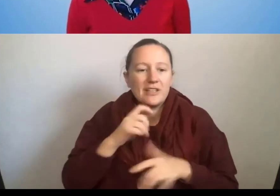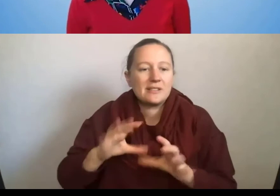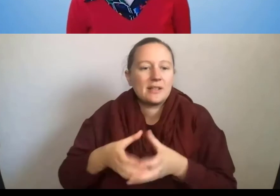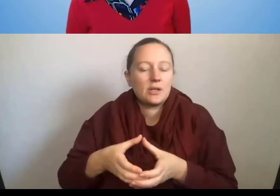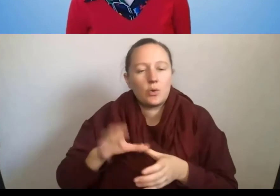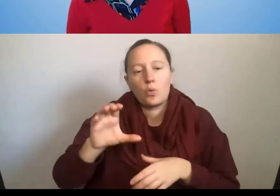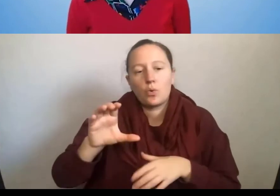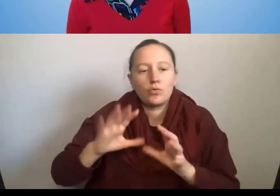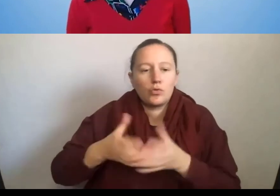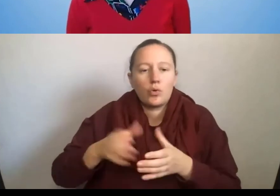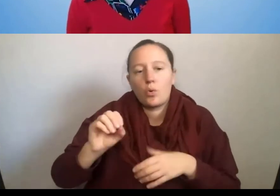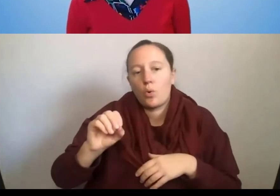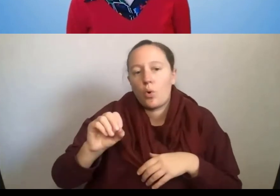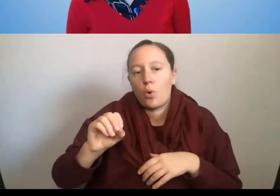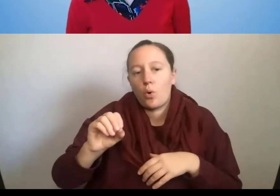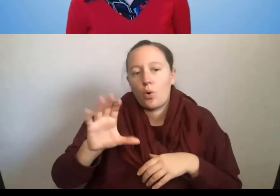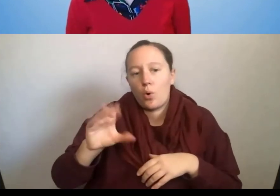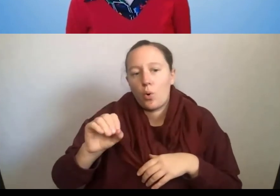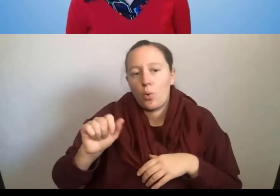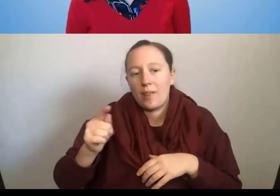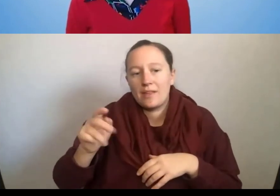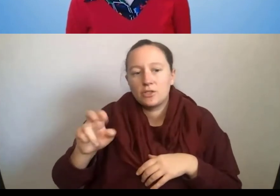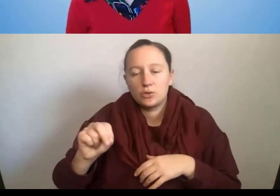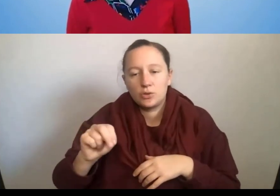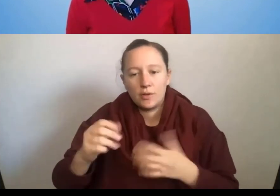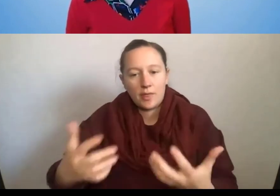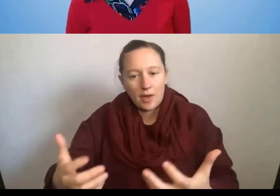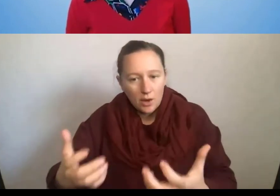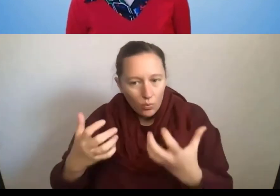that is really looking to increase the value of innovation